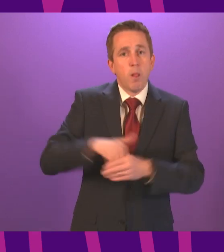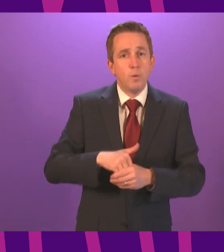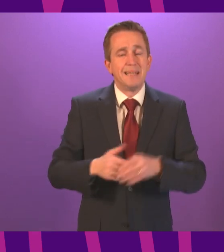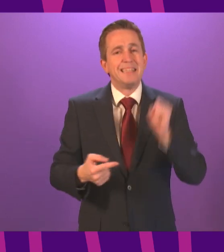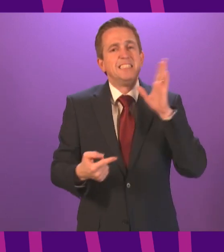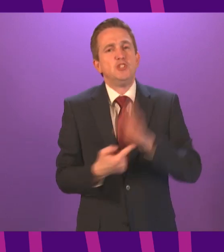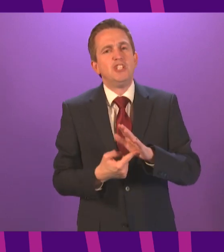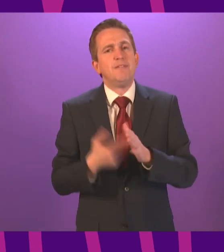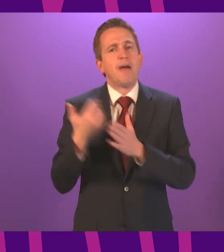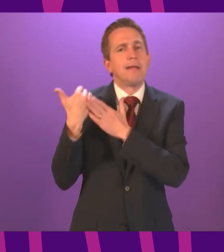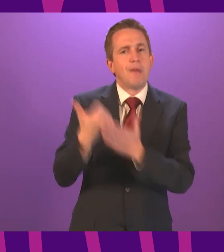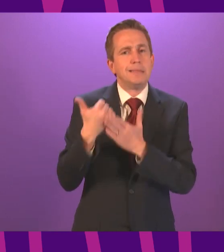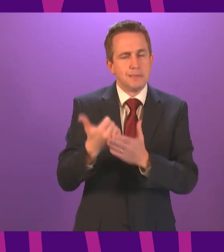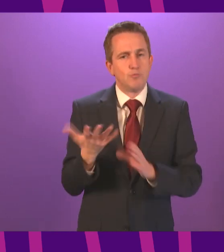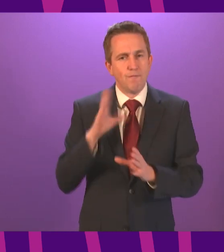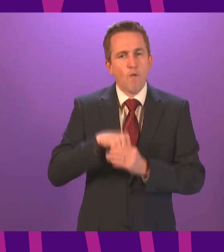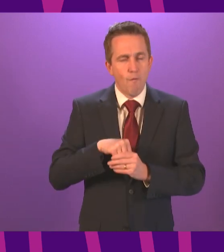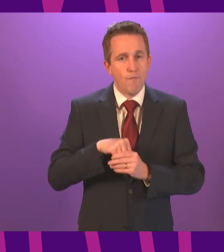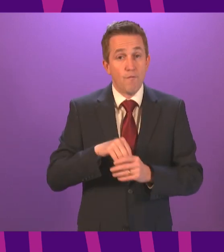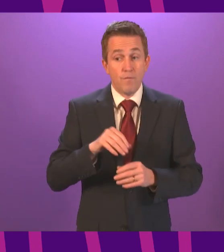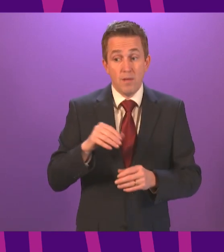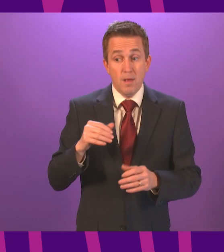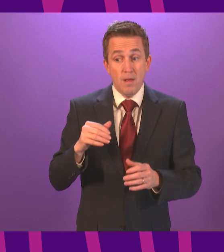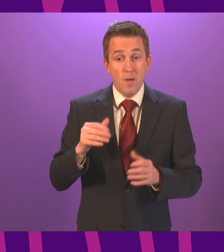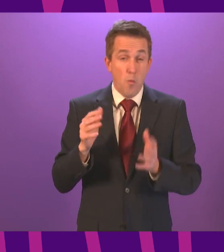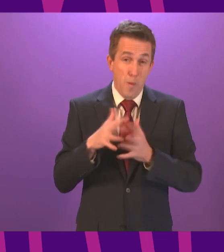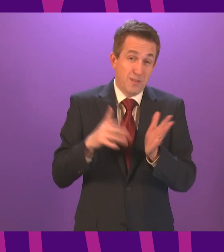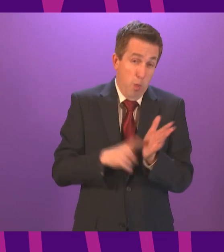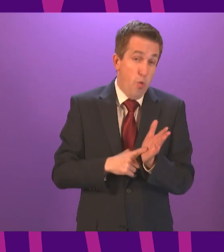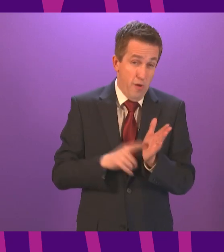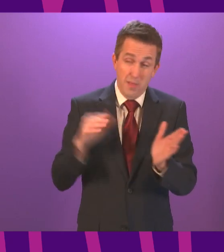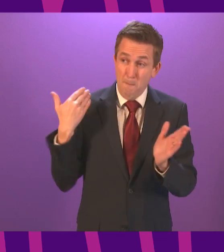Over the past week, West Lothian has not shown any sustained improvement in the number of